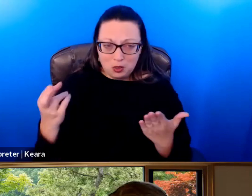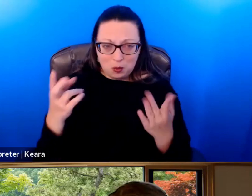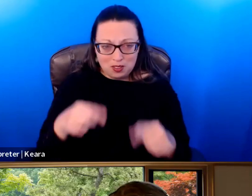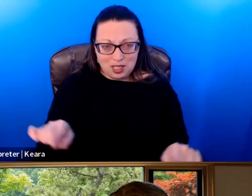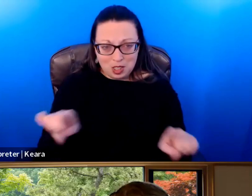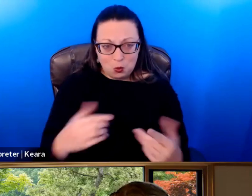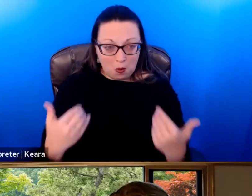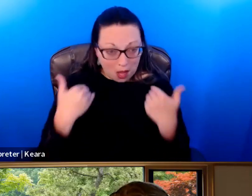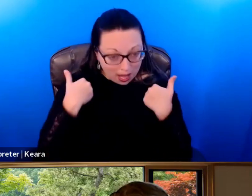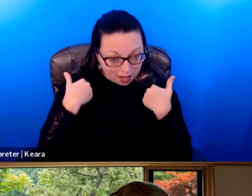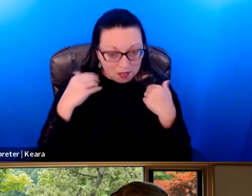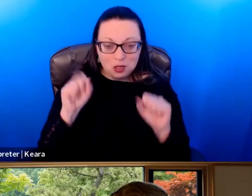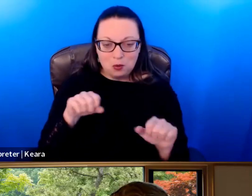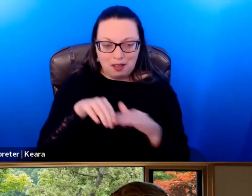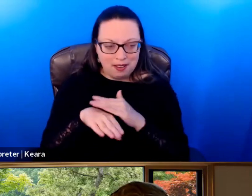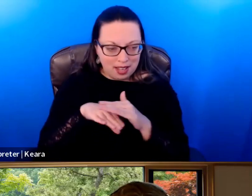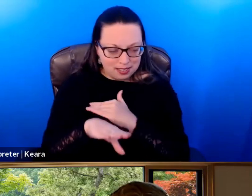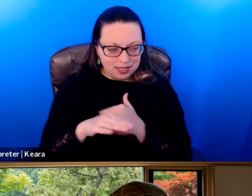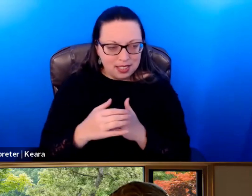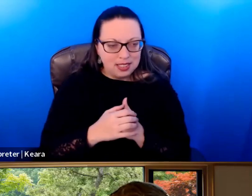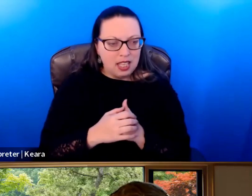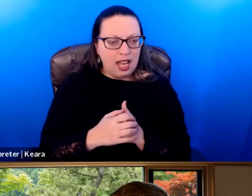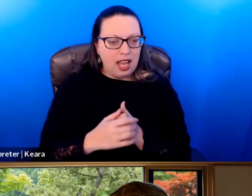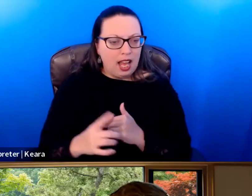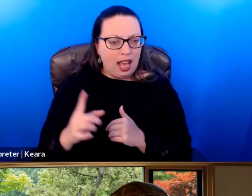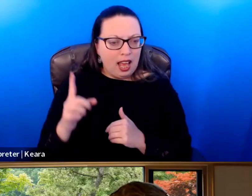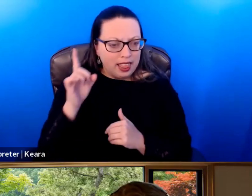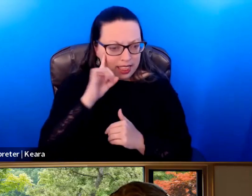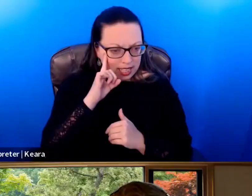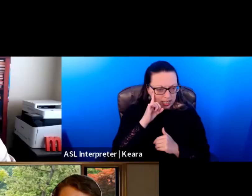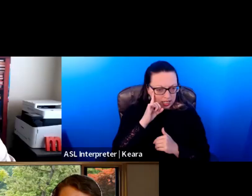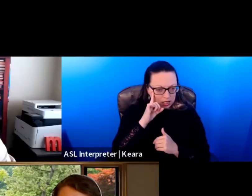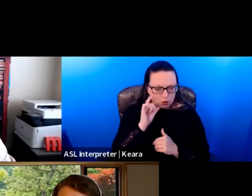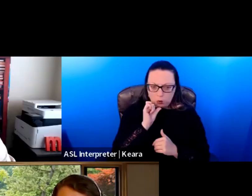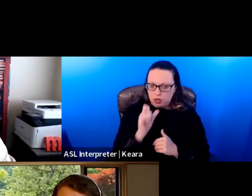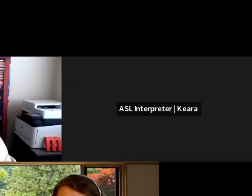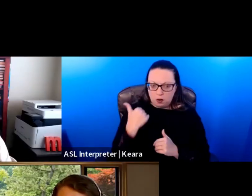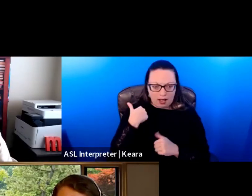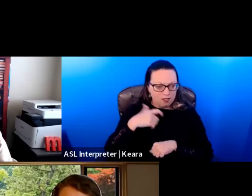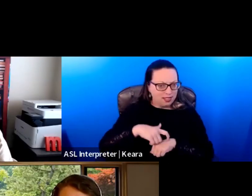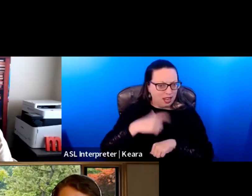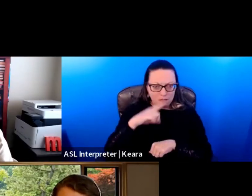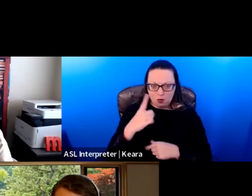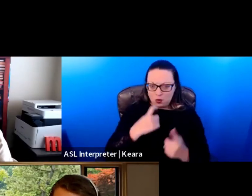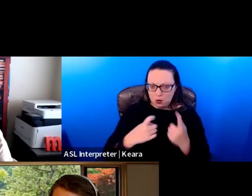you can access. I think I we don't really have any time for questions. I see that there was